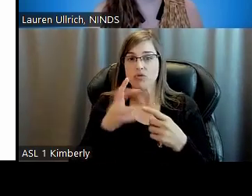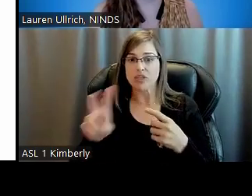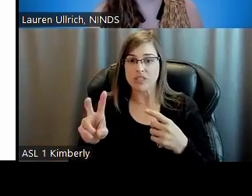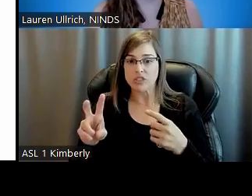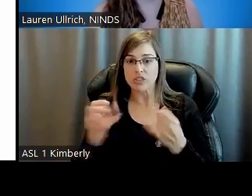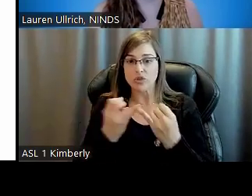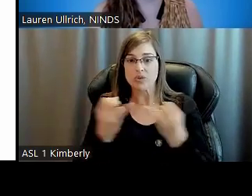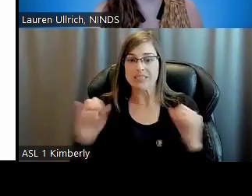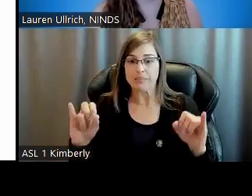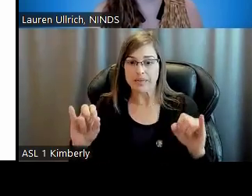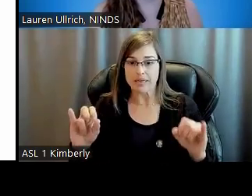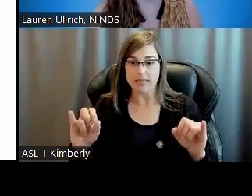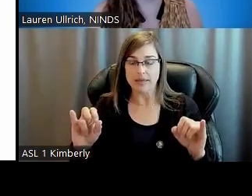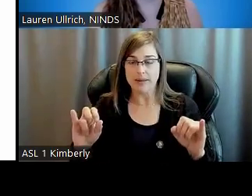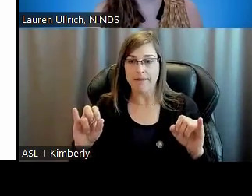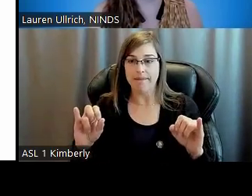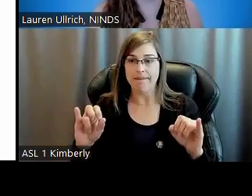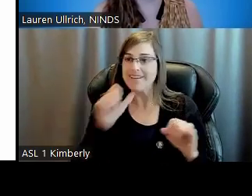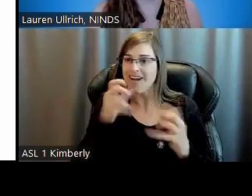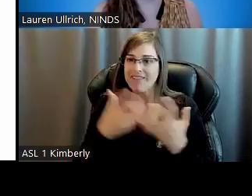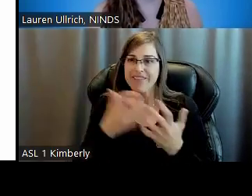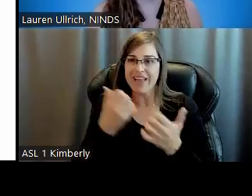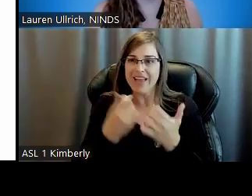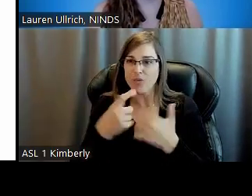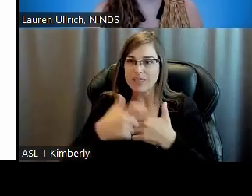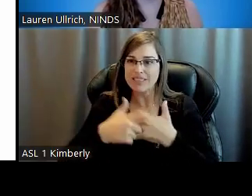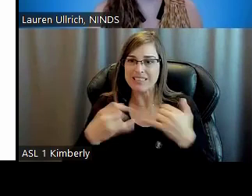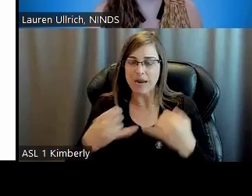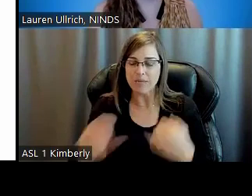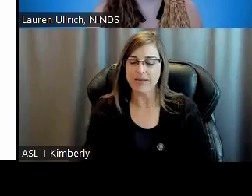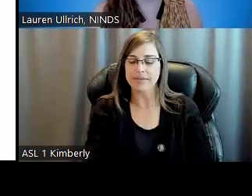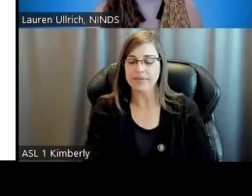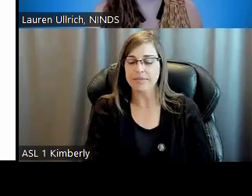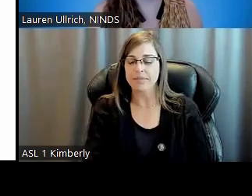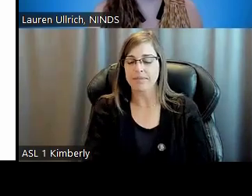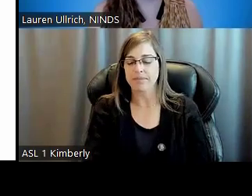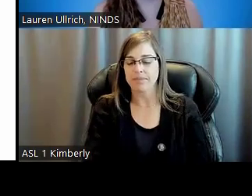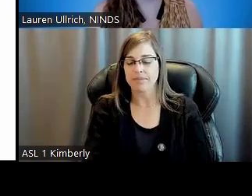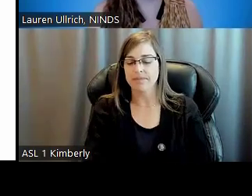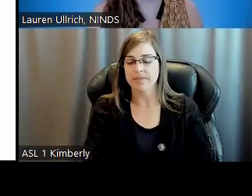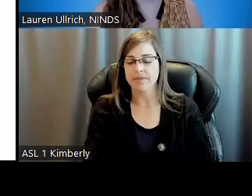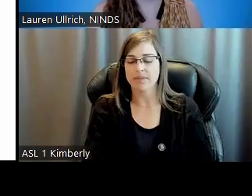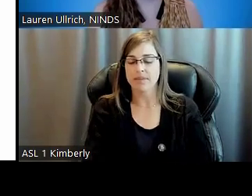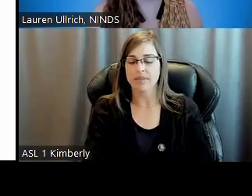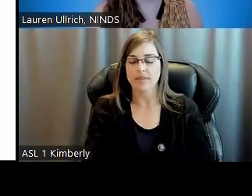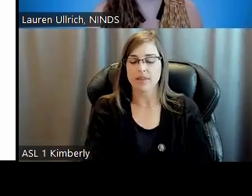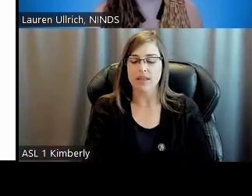it doesn't fit everyone's timeline. Some people want additional post-doctoral training.